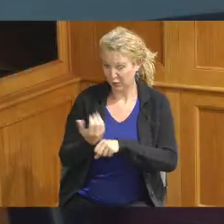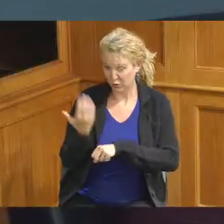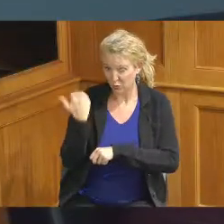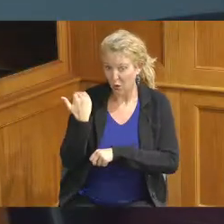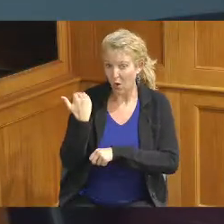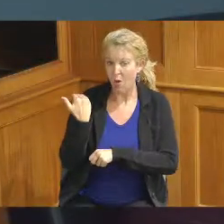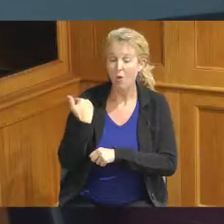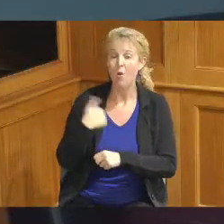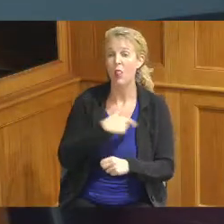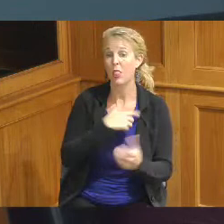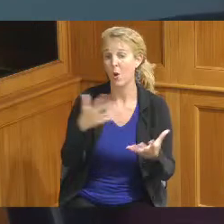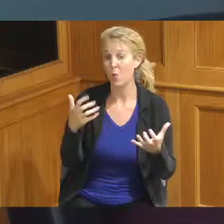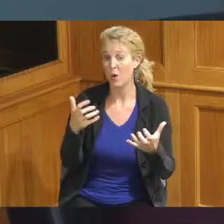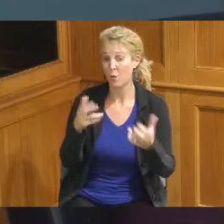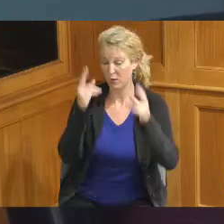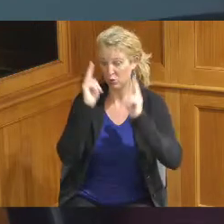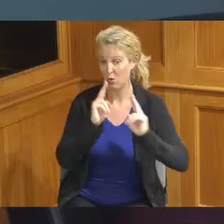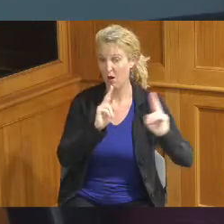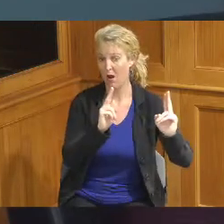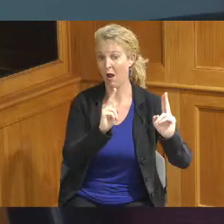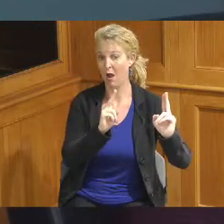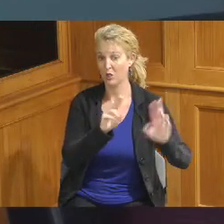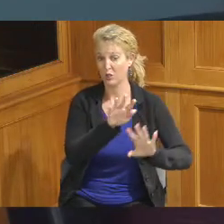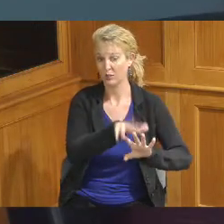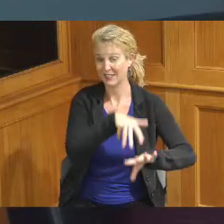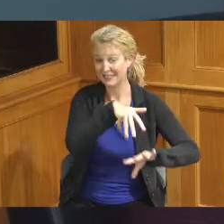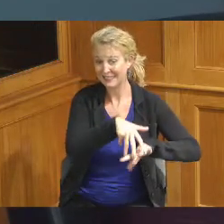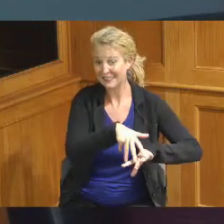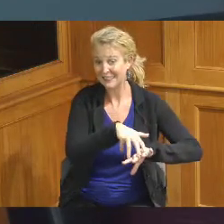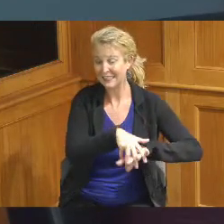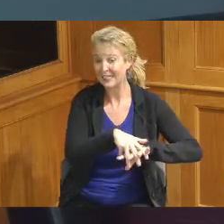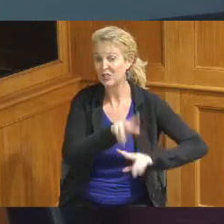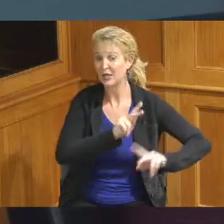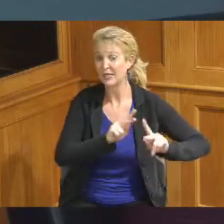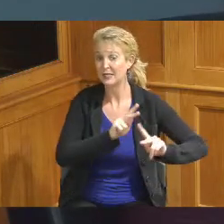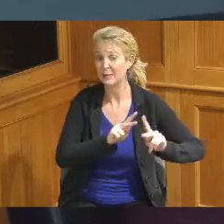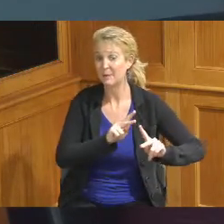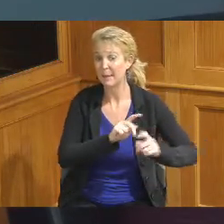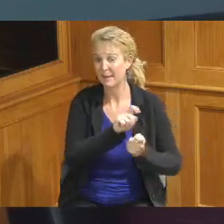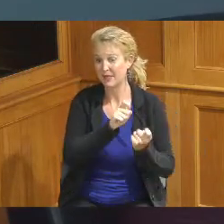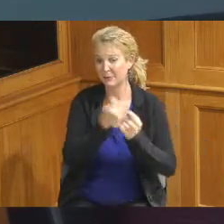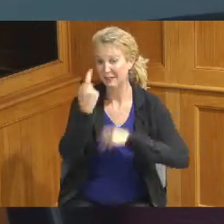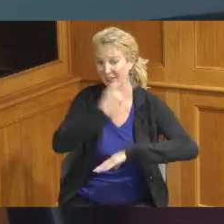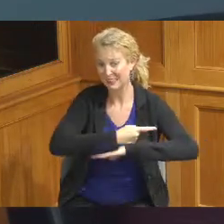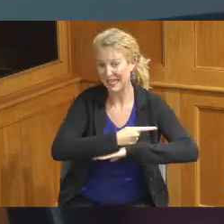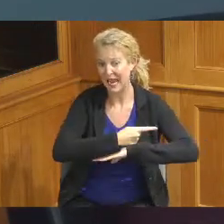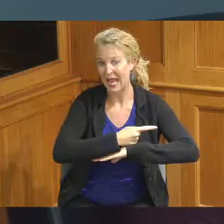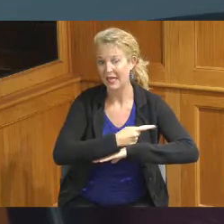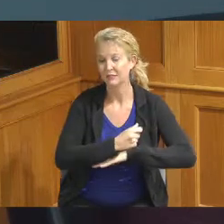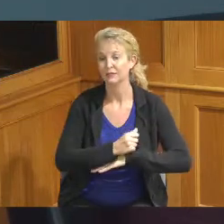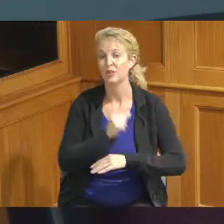going to honor the indigenous people on that certain day instead of Columbus Day because as